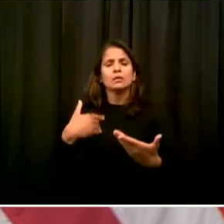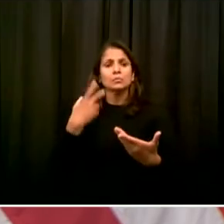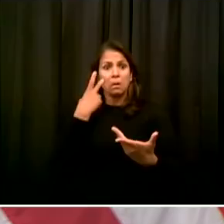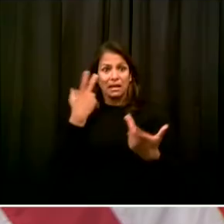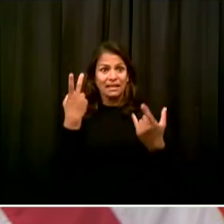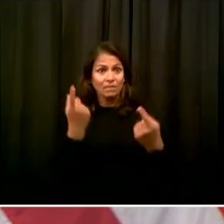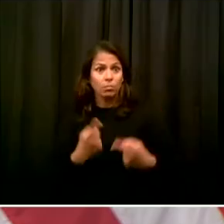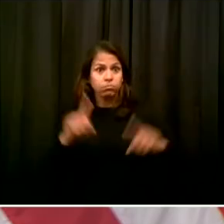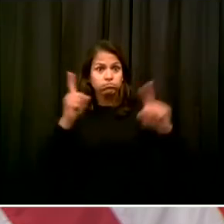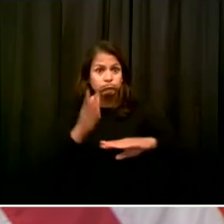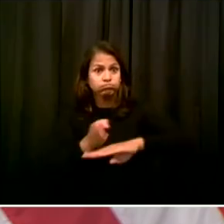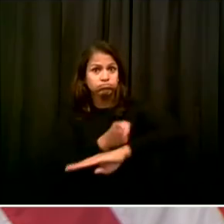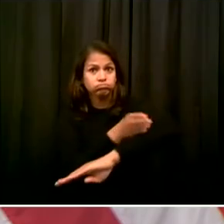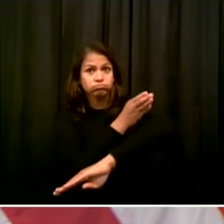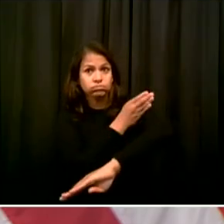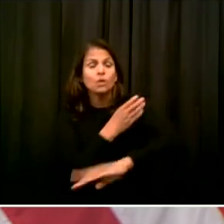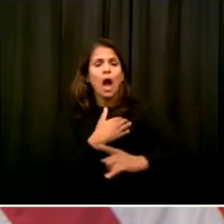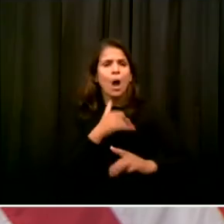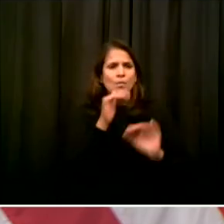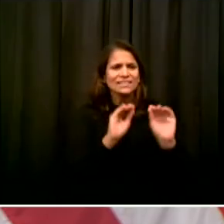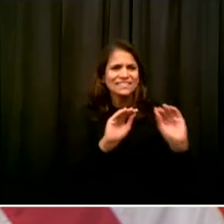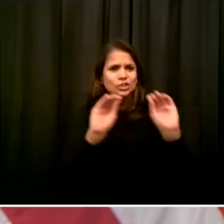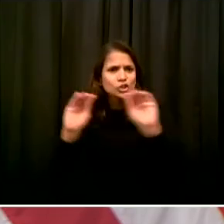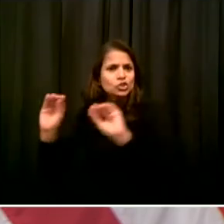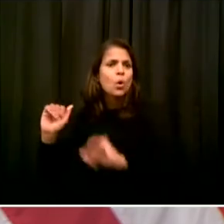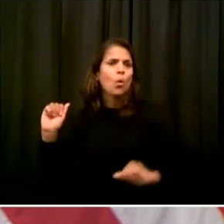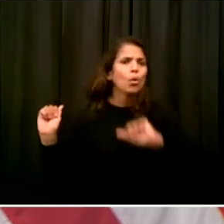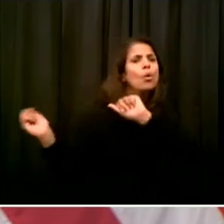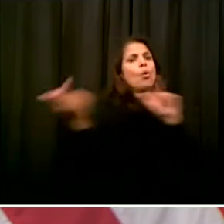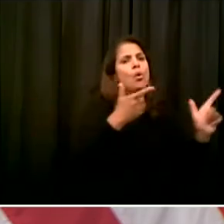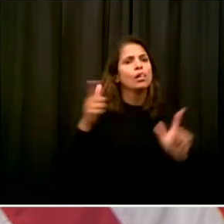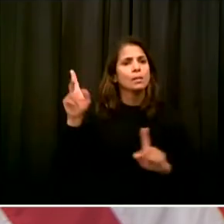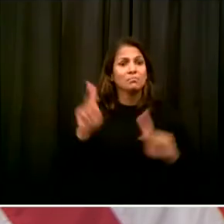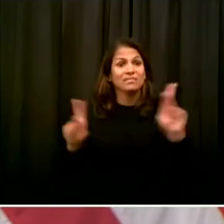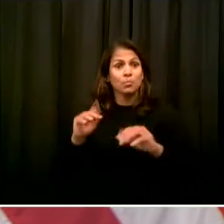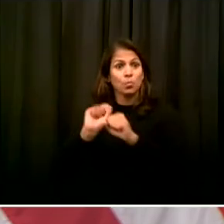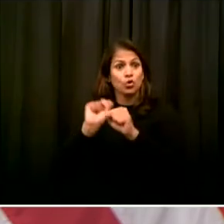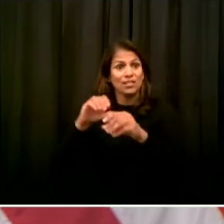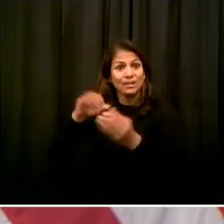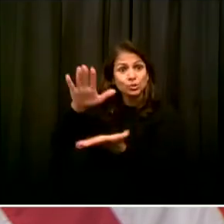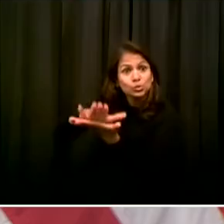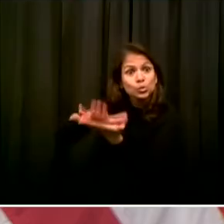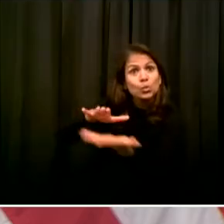BUILT. TEACHERS HAVE GOTTEN BETTER AT USING THE ONLINE ENVIRONMENT.